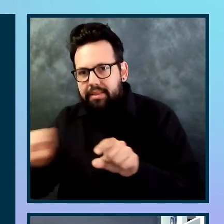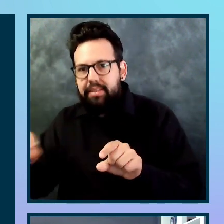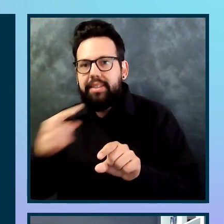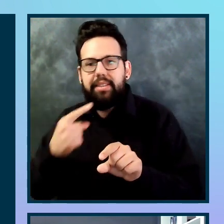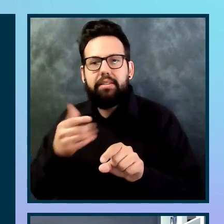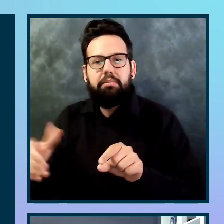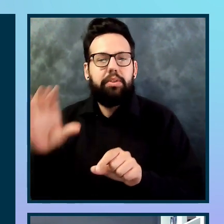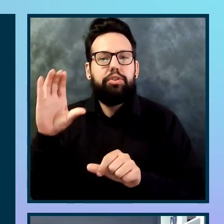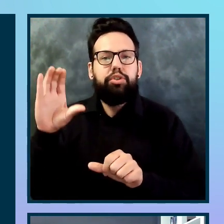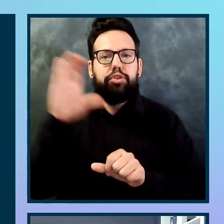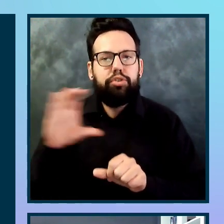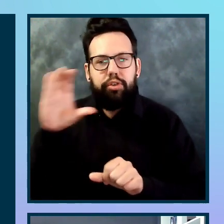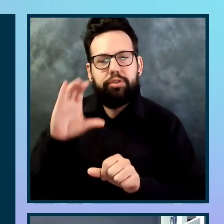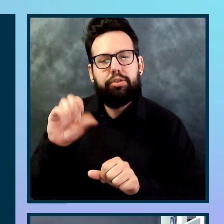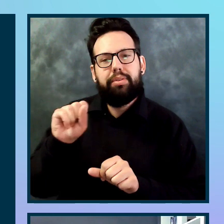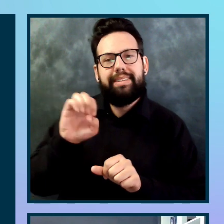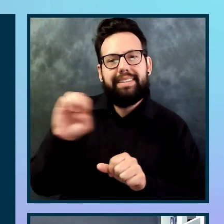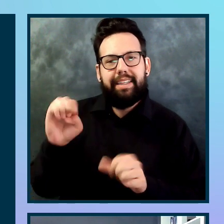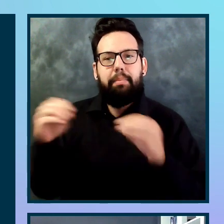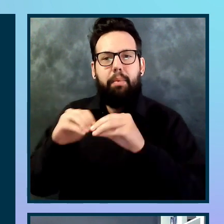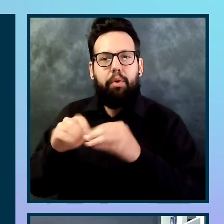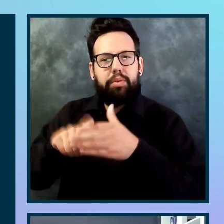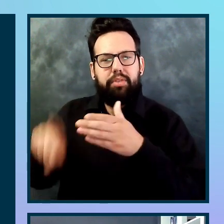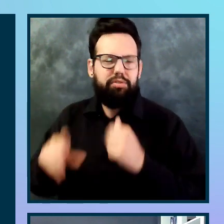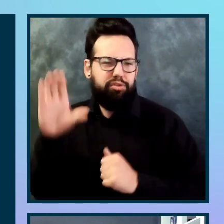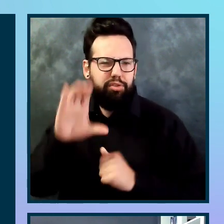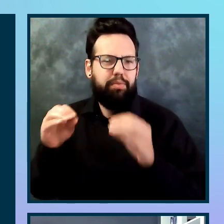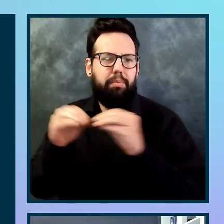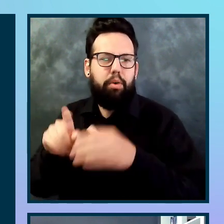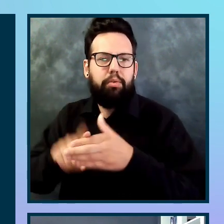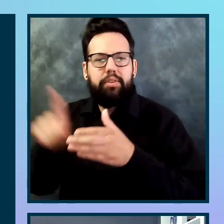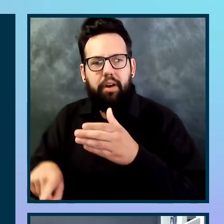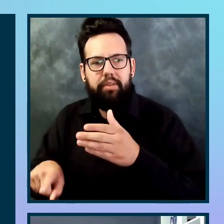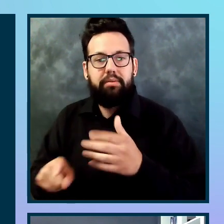So this experience that is now in the screen is awesome for certain users that they wanna have certain suggestions.